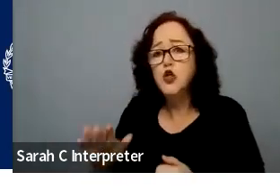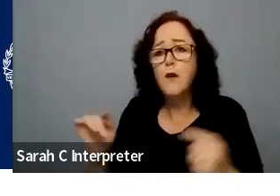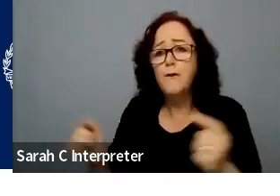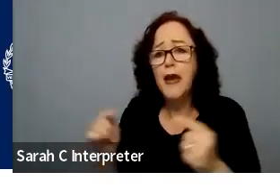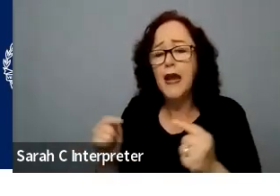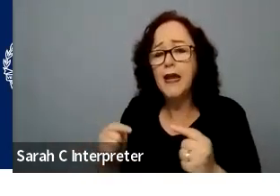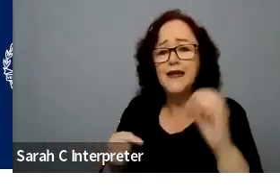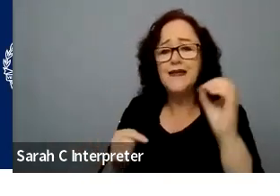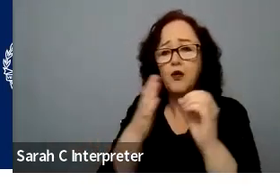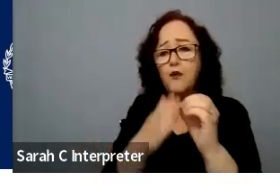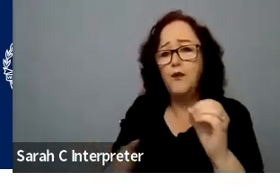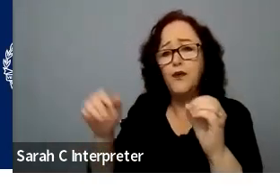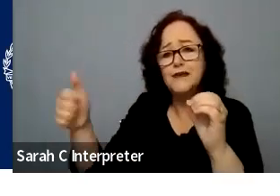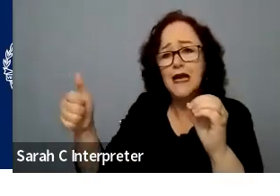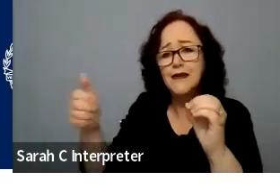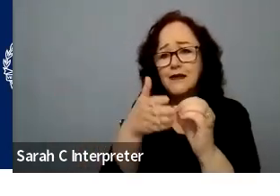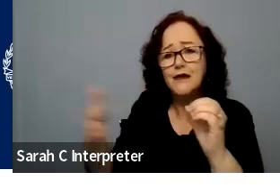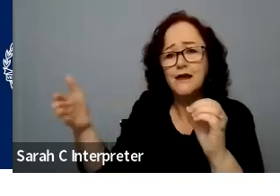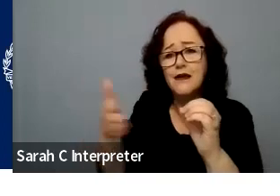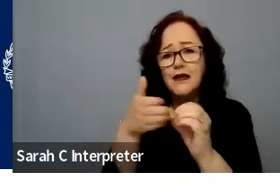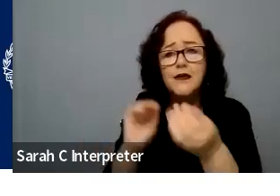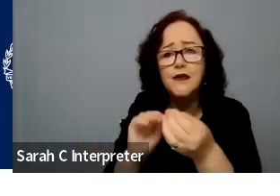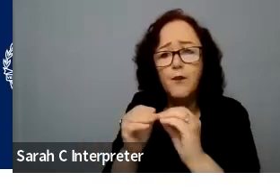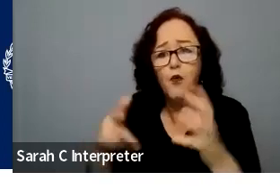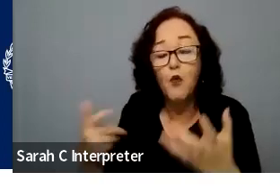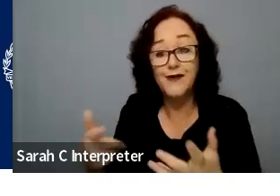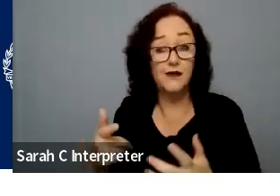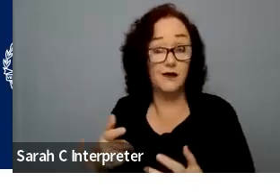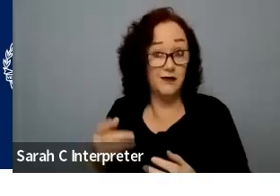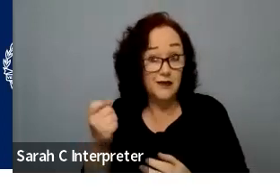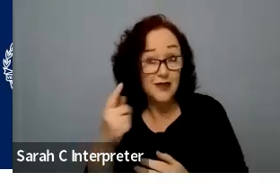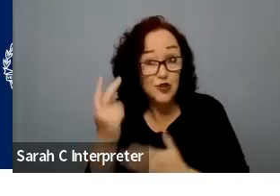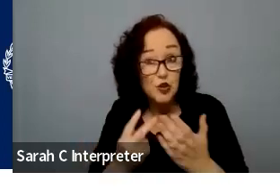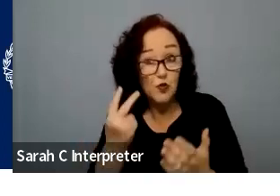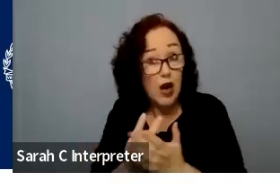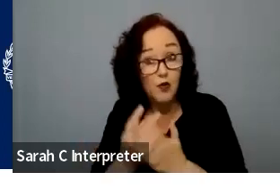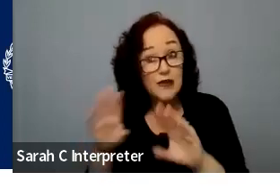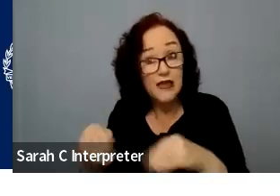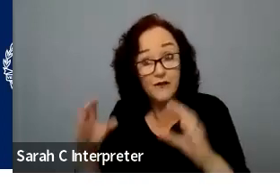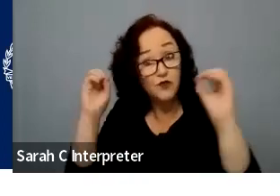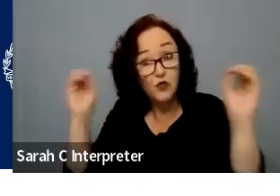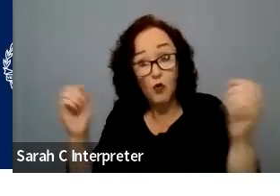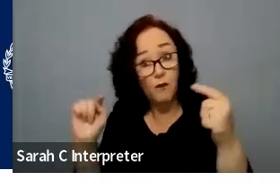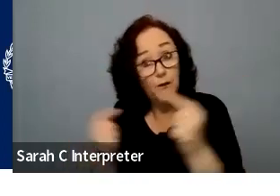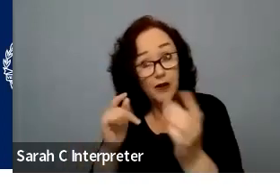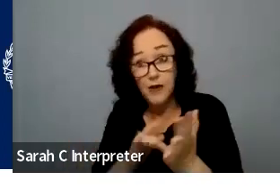relief over these two hours and at the end of the what's wrong with his picture scenario Timothy is